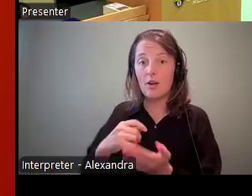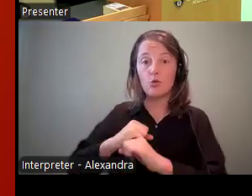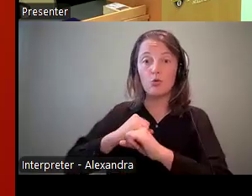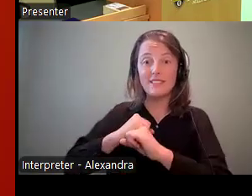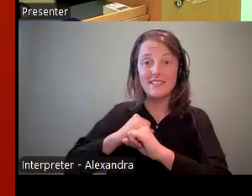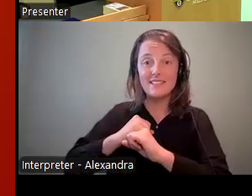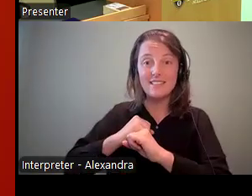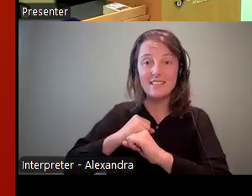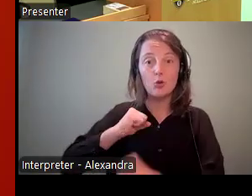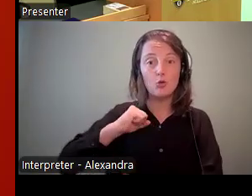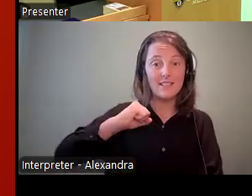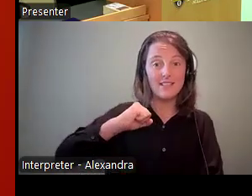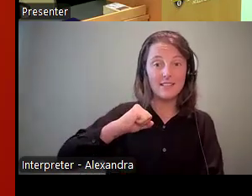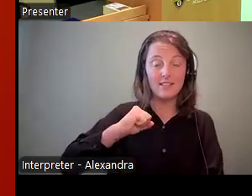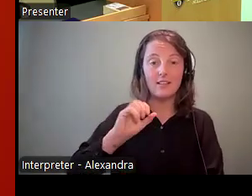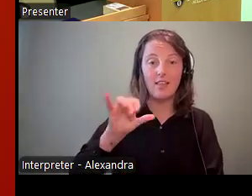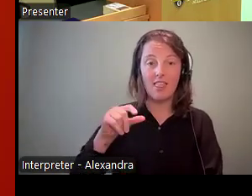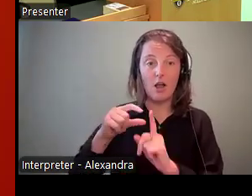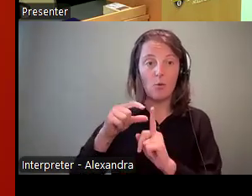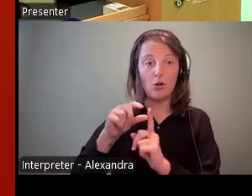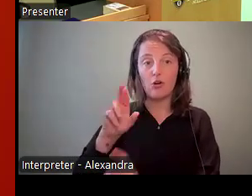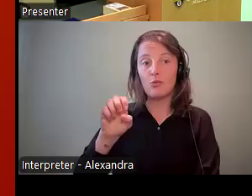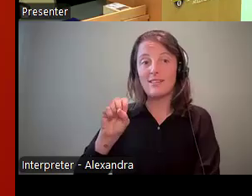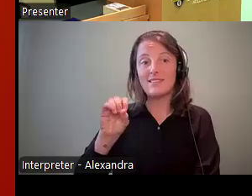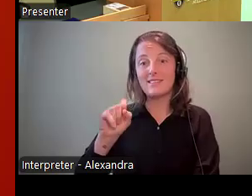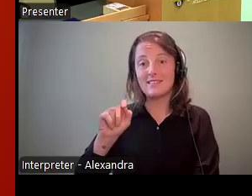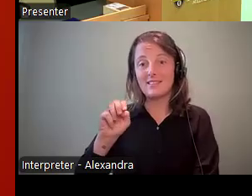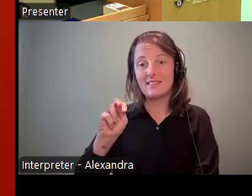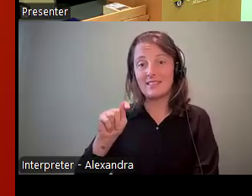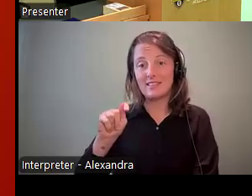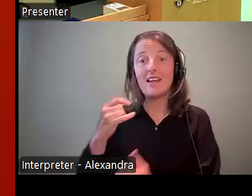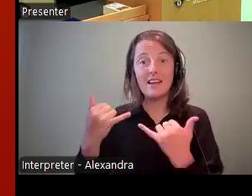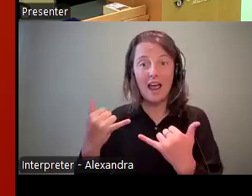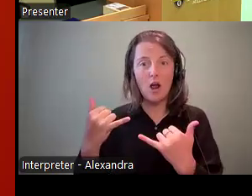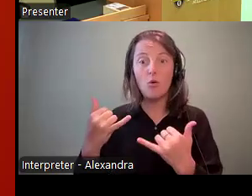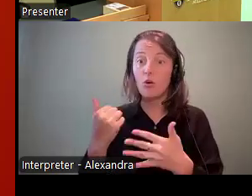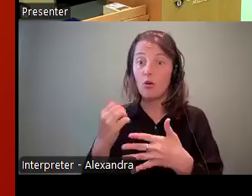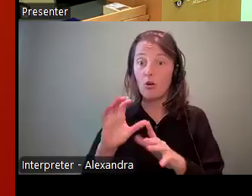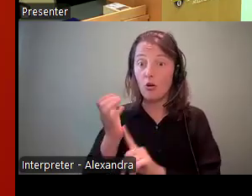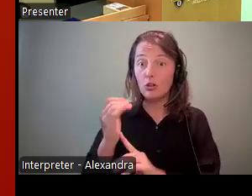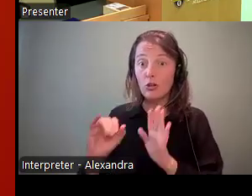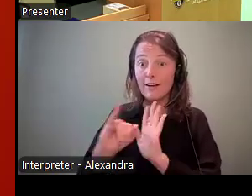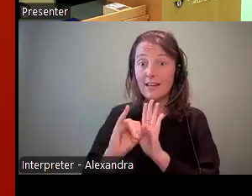we're not putting culture and identity first. If we put identity and culture first,